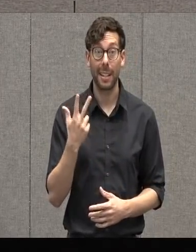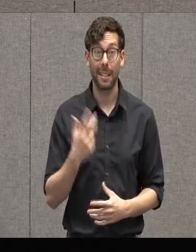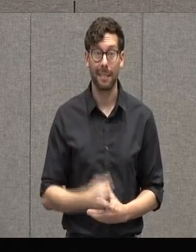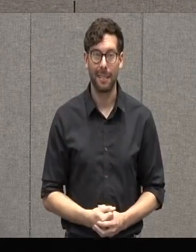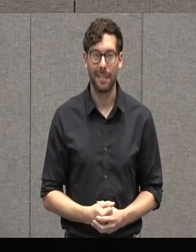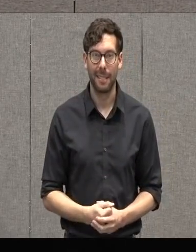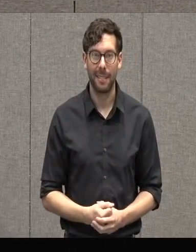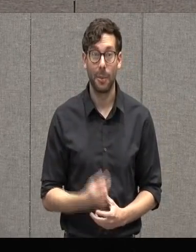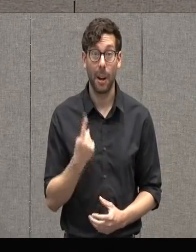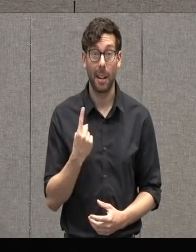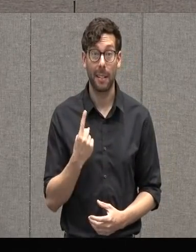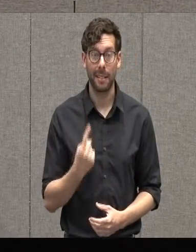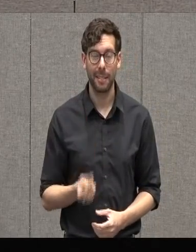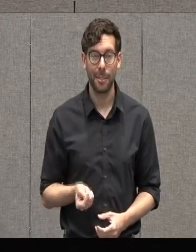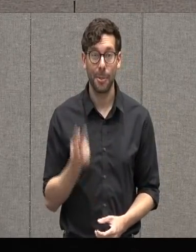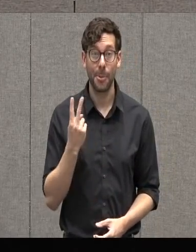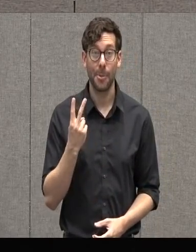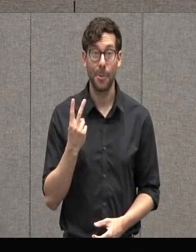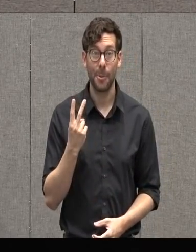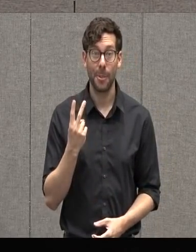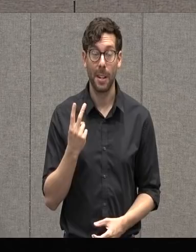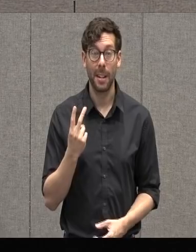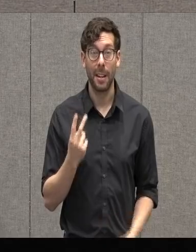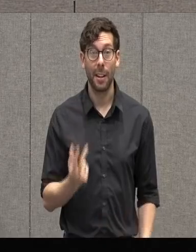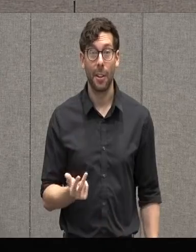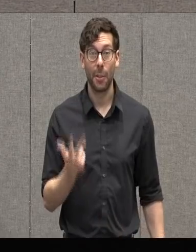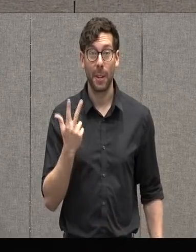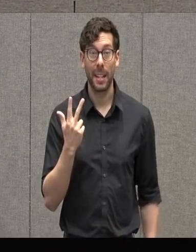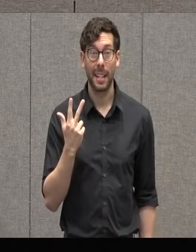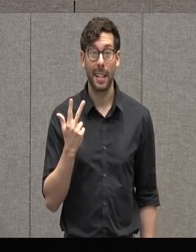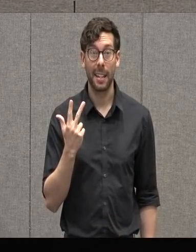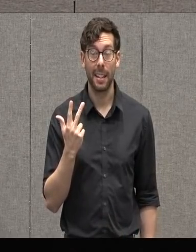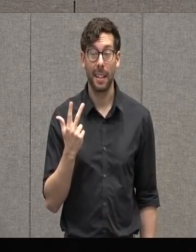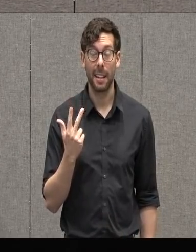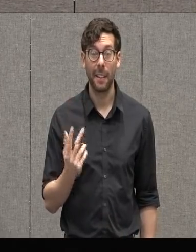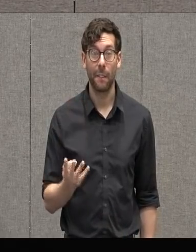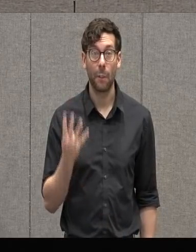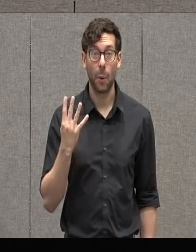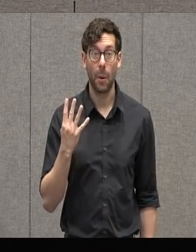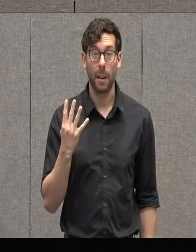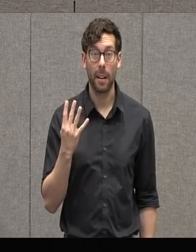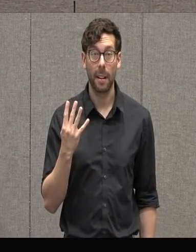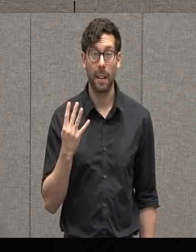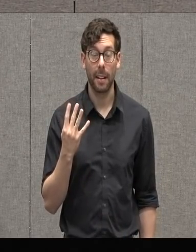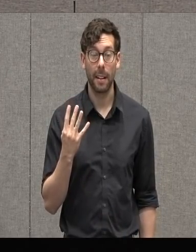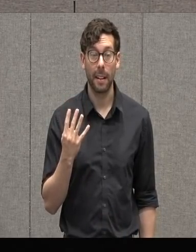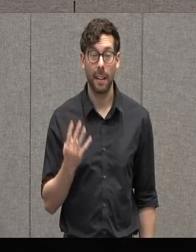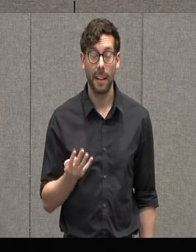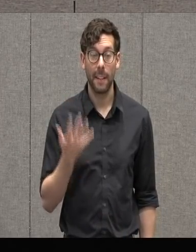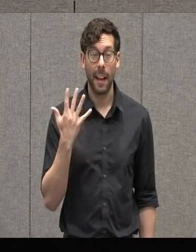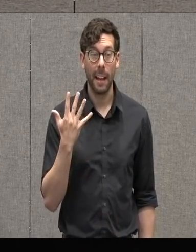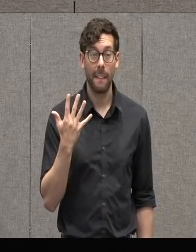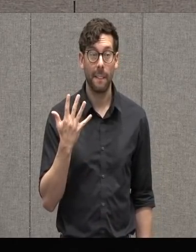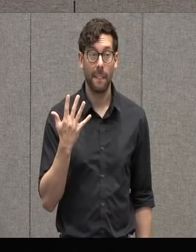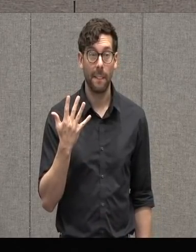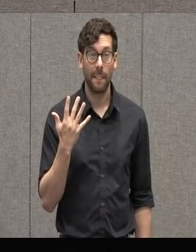One, two, three, four, five.